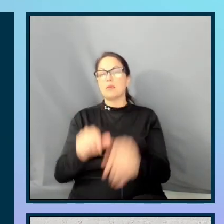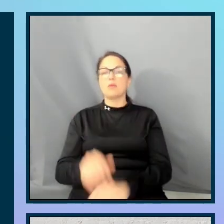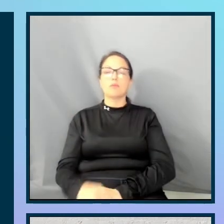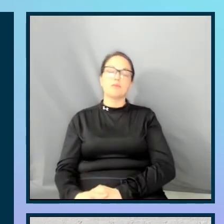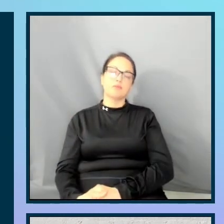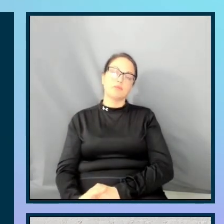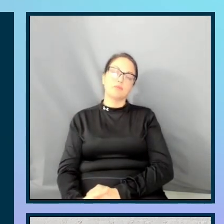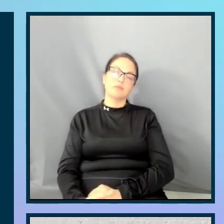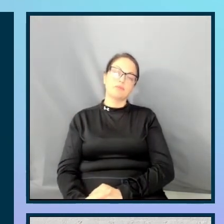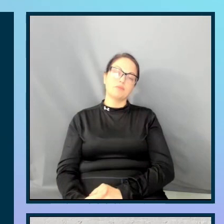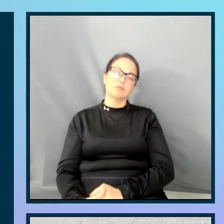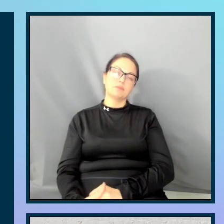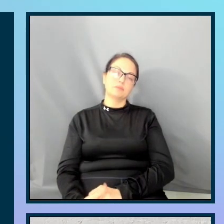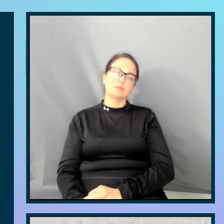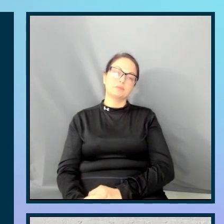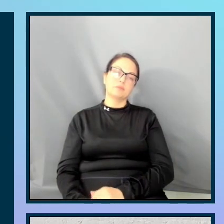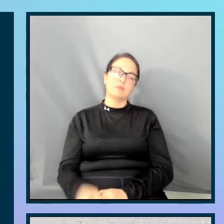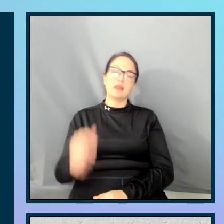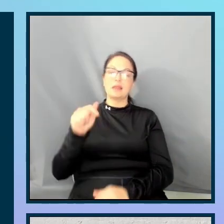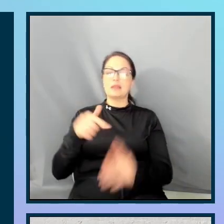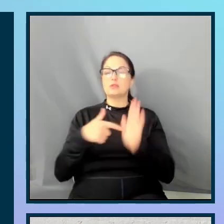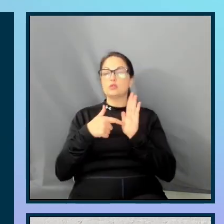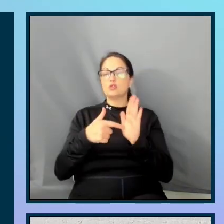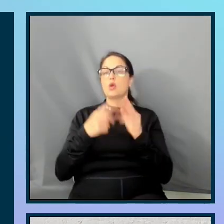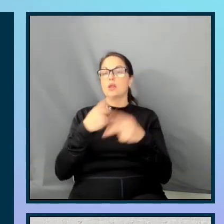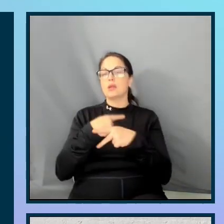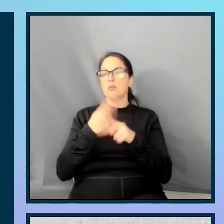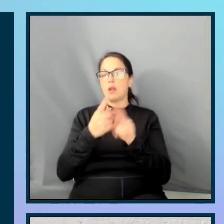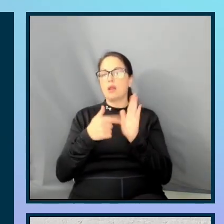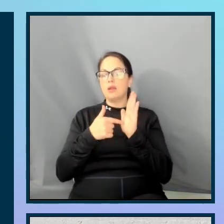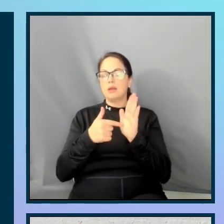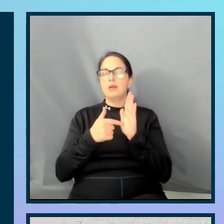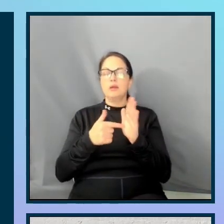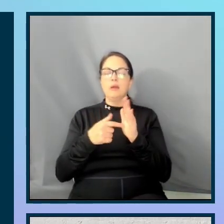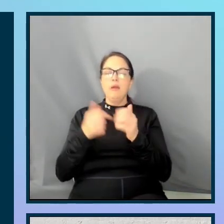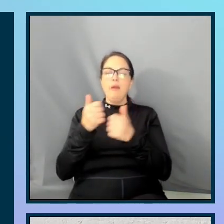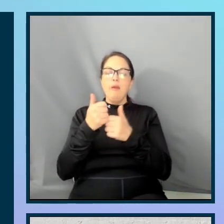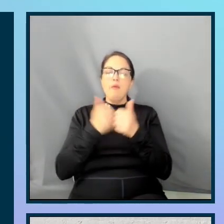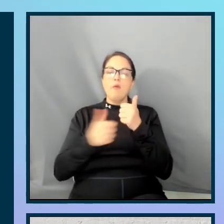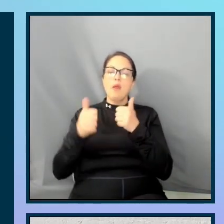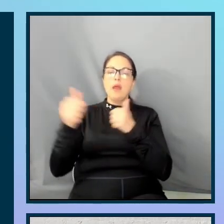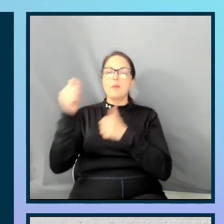This milestone was highlighted in a product demo to our executives, which provided more momentum